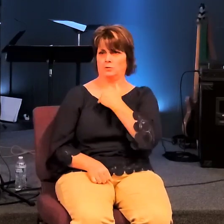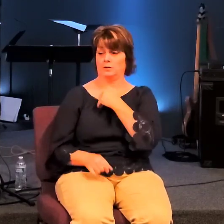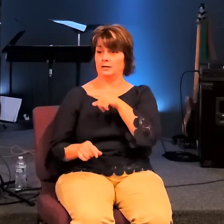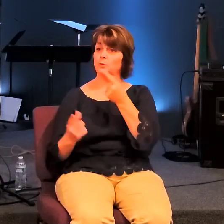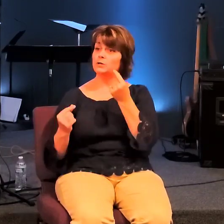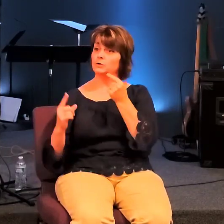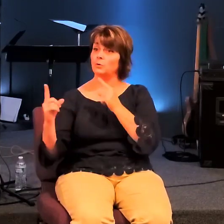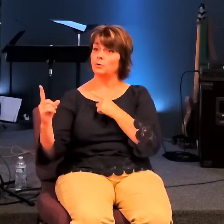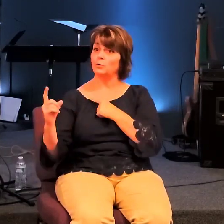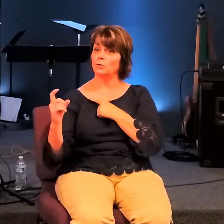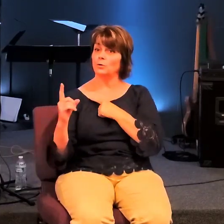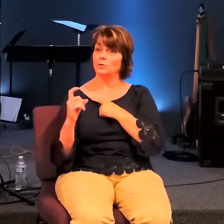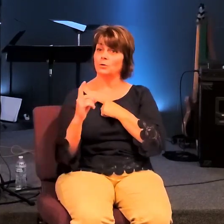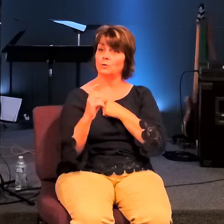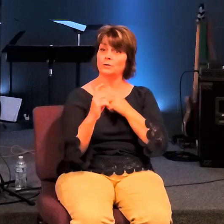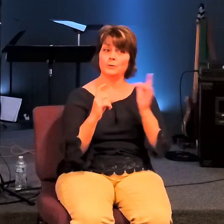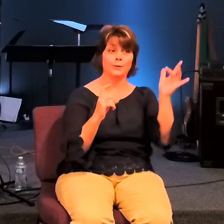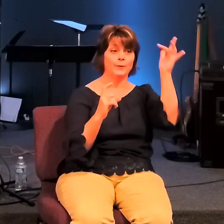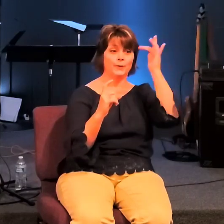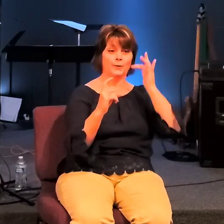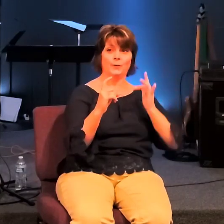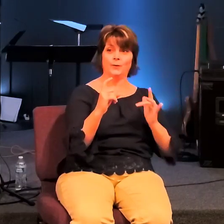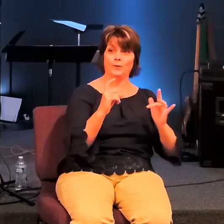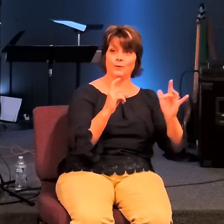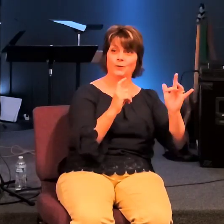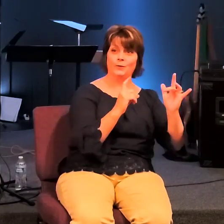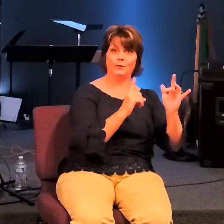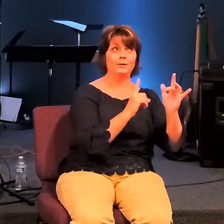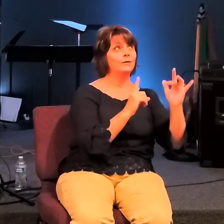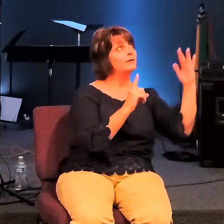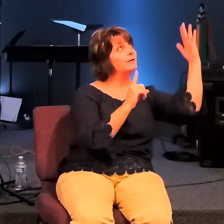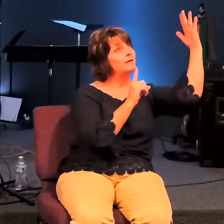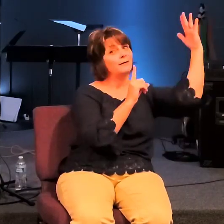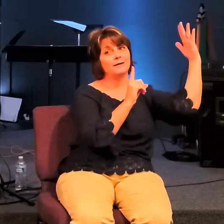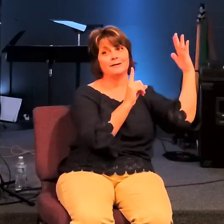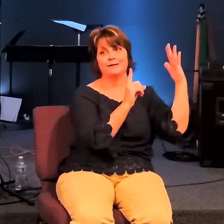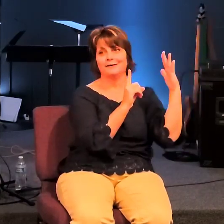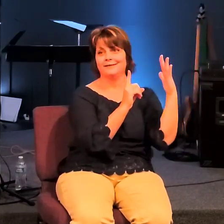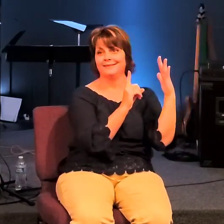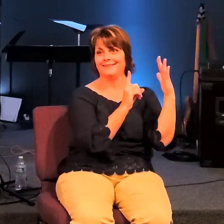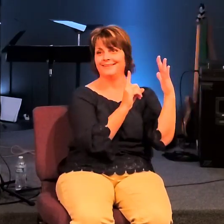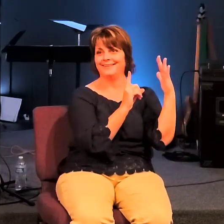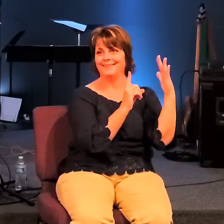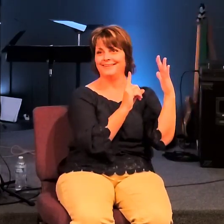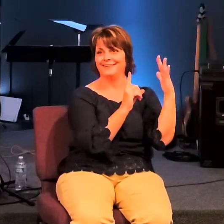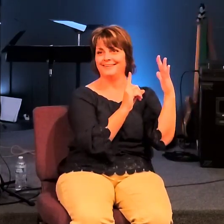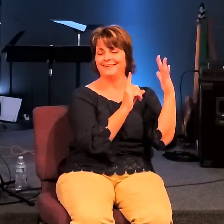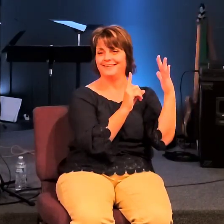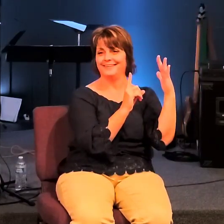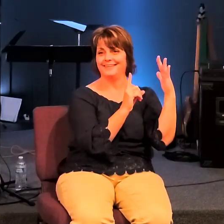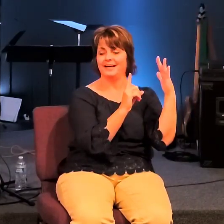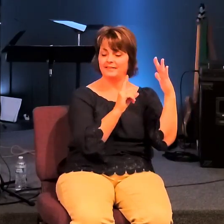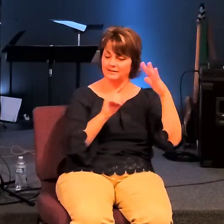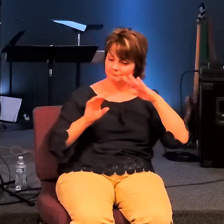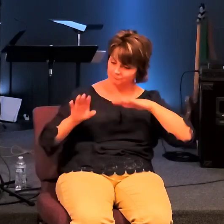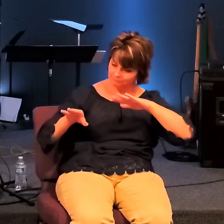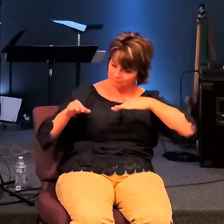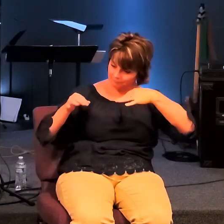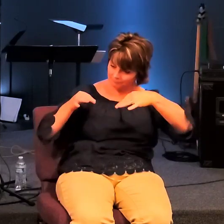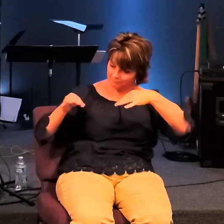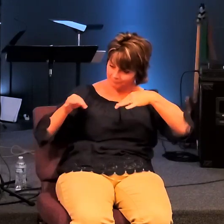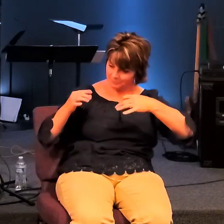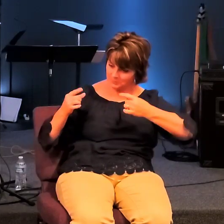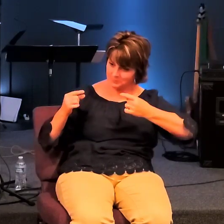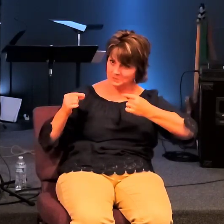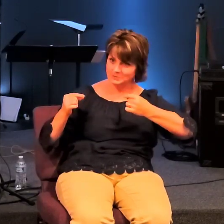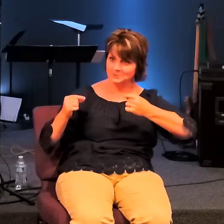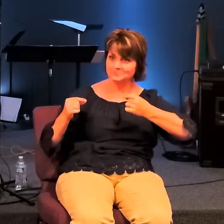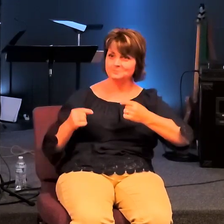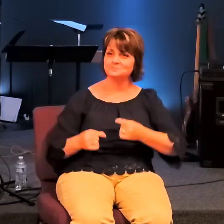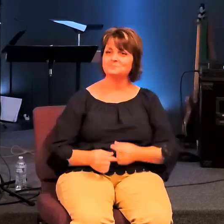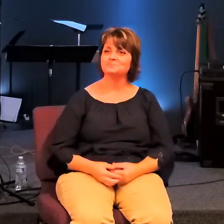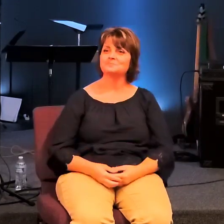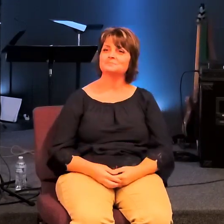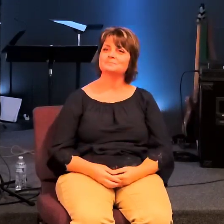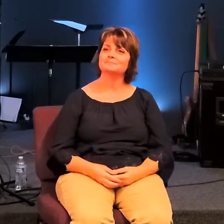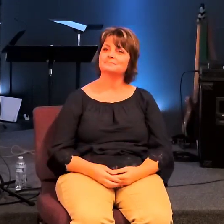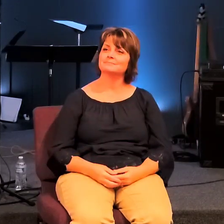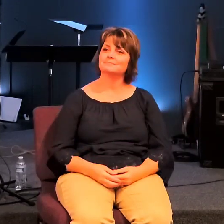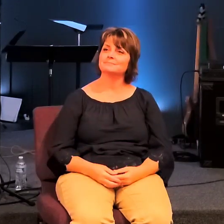the cave to meet with God and then God spoke to him about what he was to do next God had